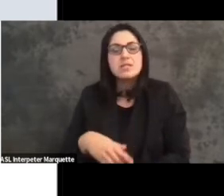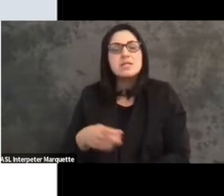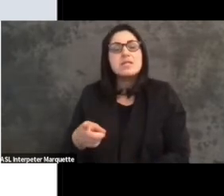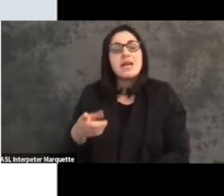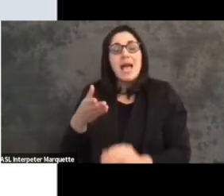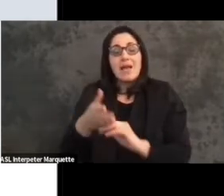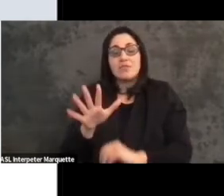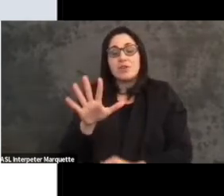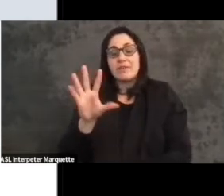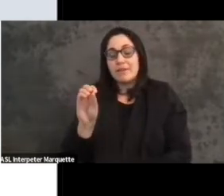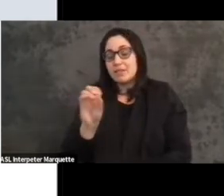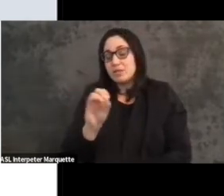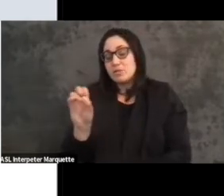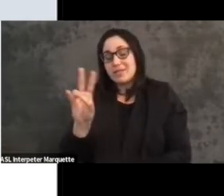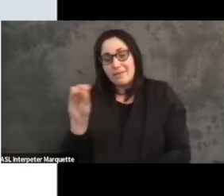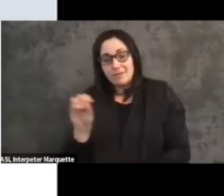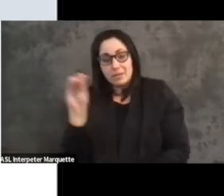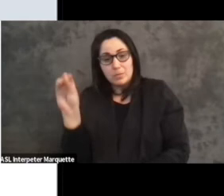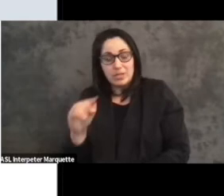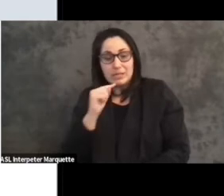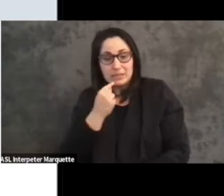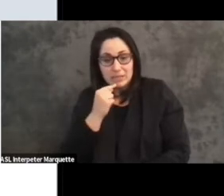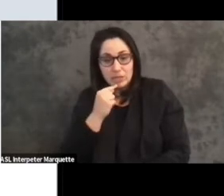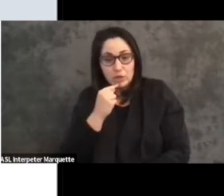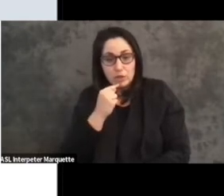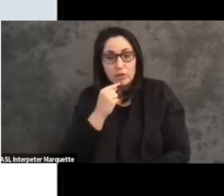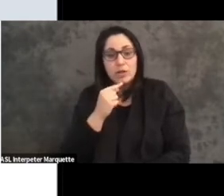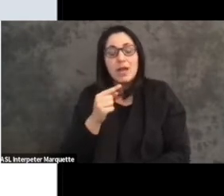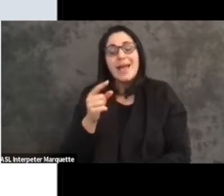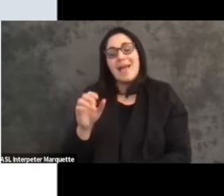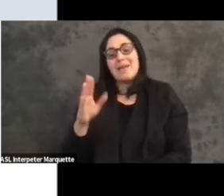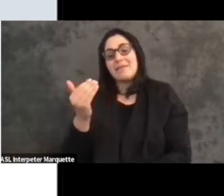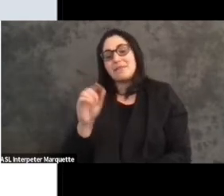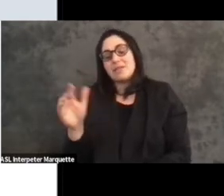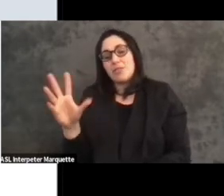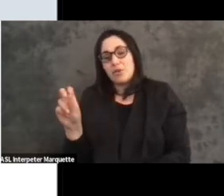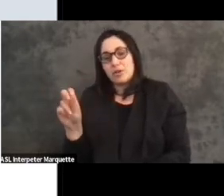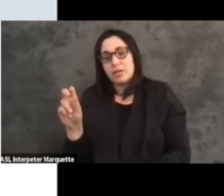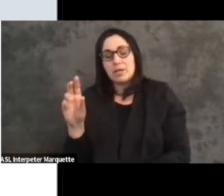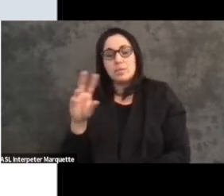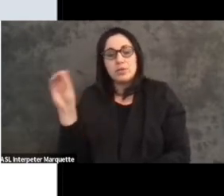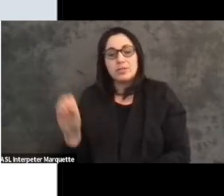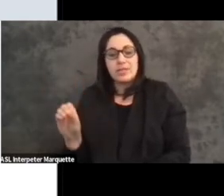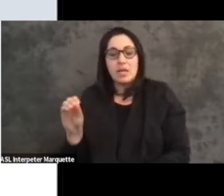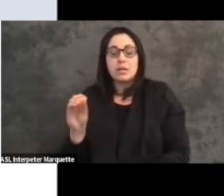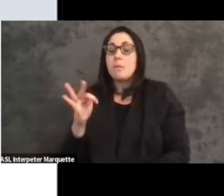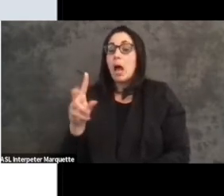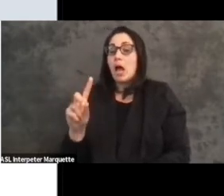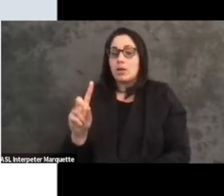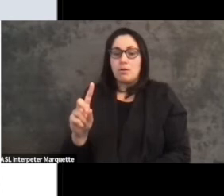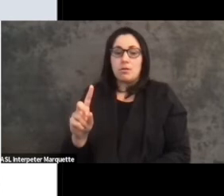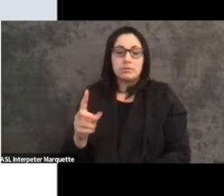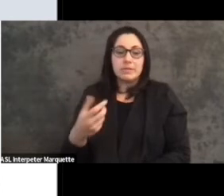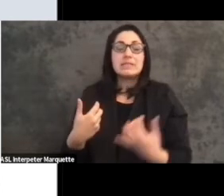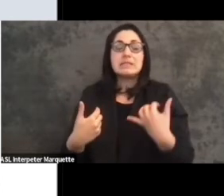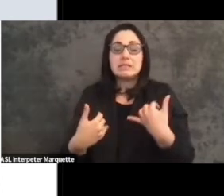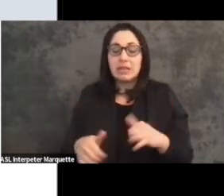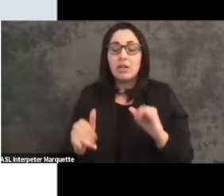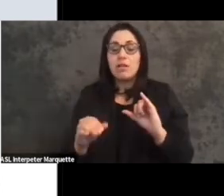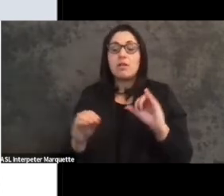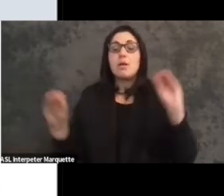Even if Long COVID happens after 50 to 70% of severe cases, and 15 to 30% and verified